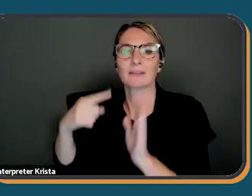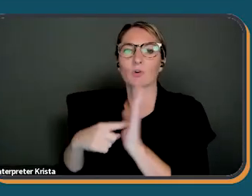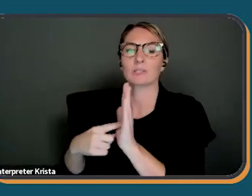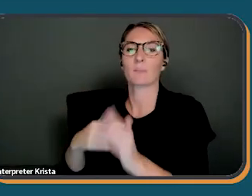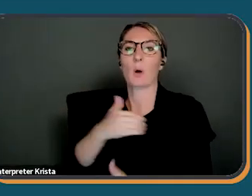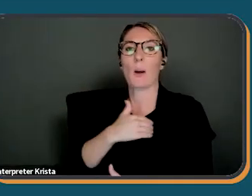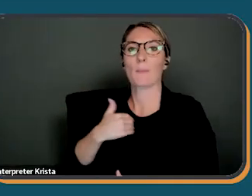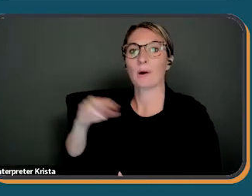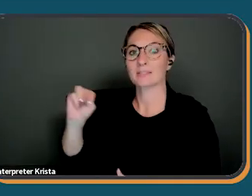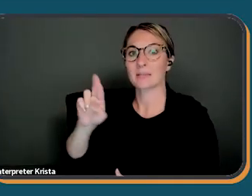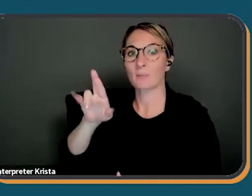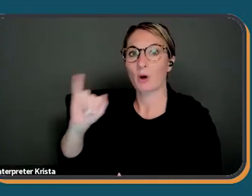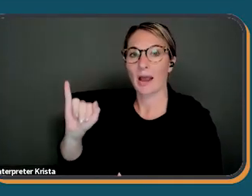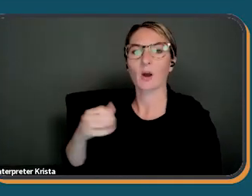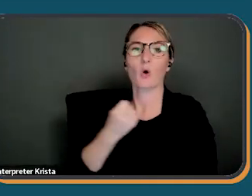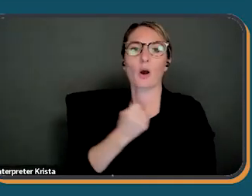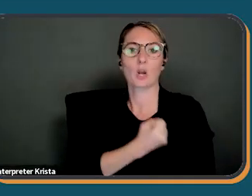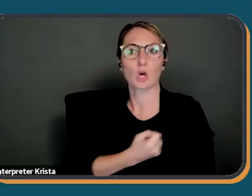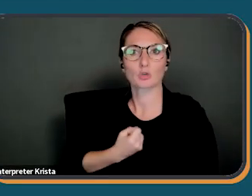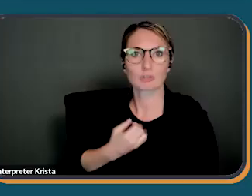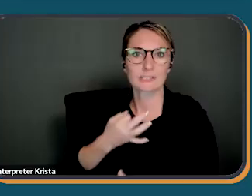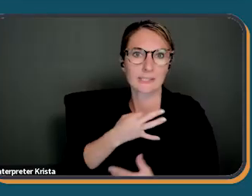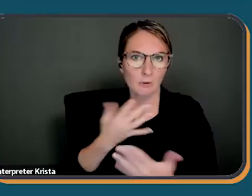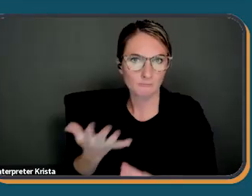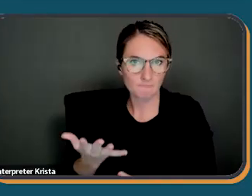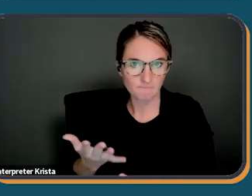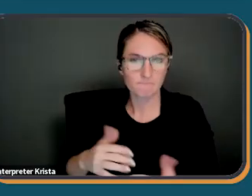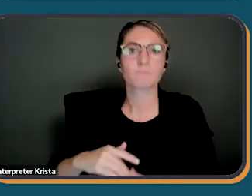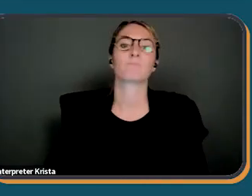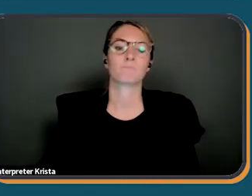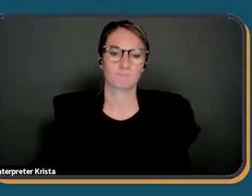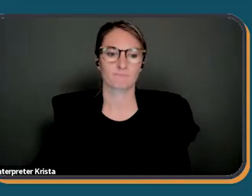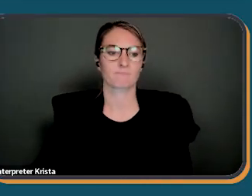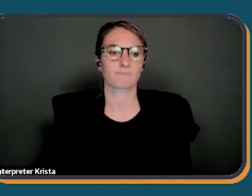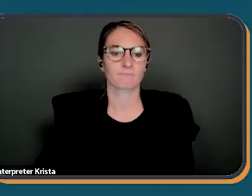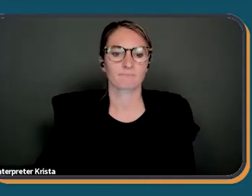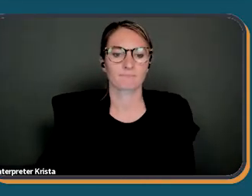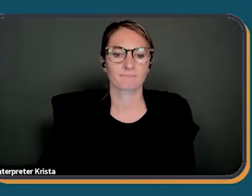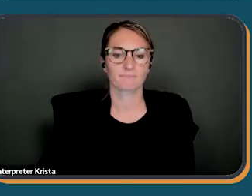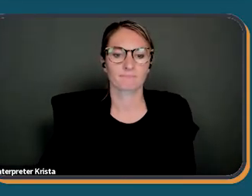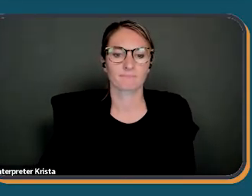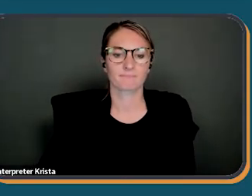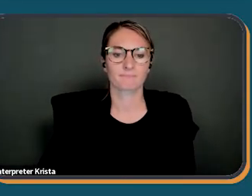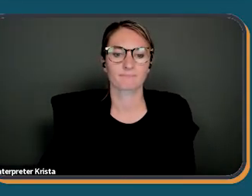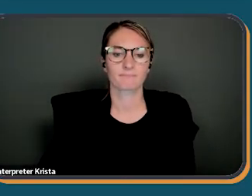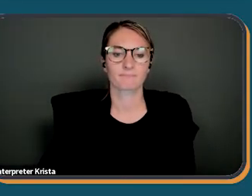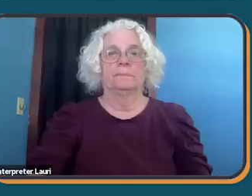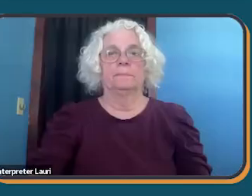Latisha Brown: An MRI? No, but an ultrasound, yes. Brooke Cruz: Okay.